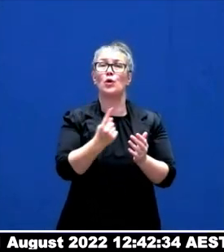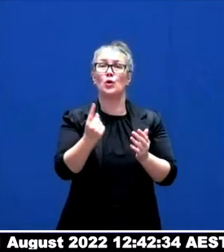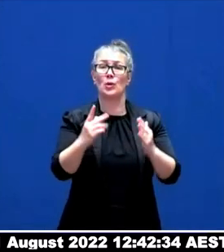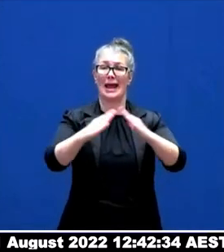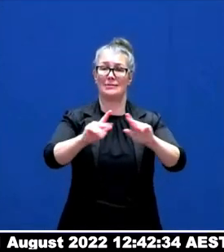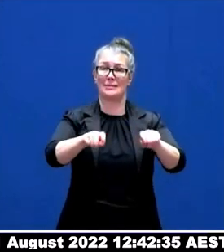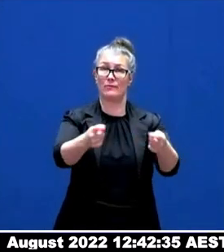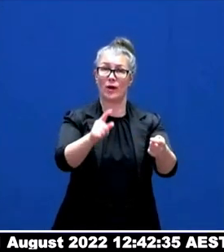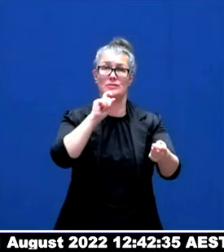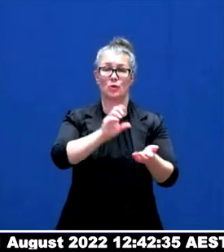proportion of their new builds are silver standard.